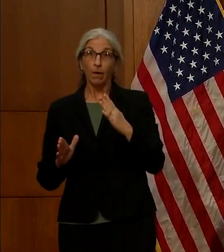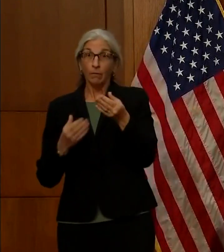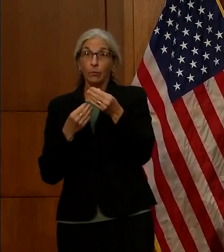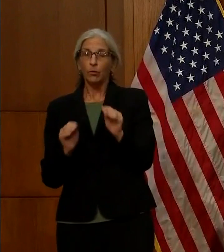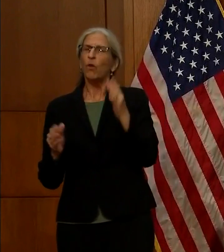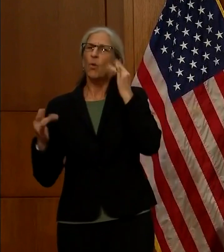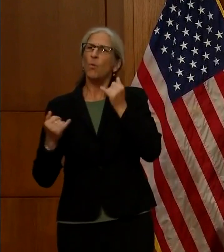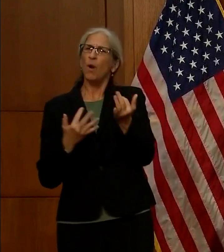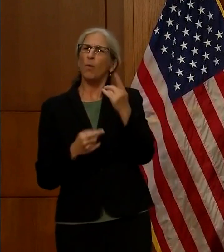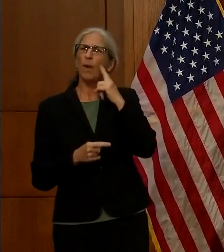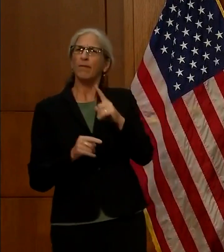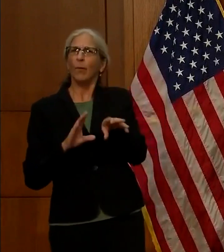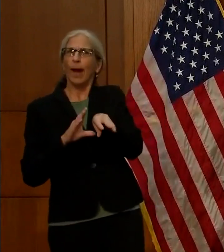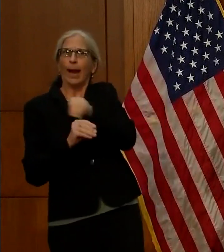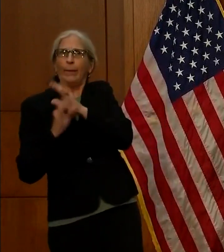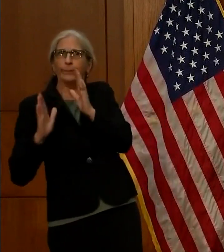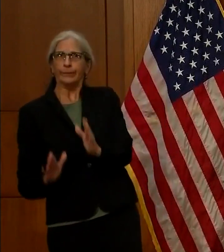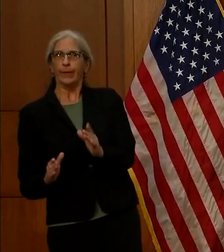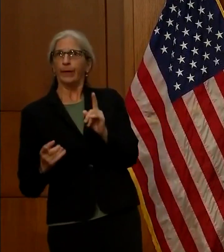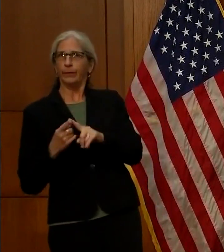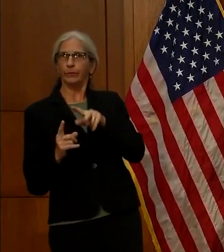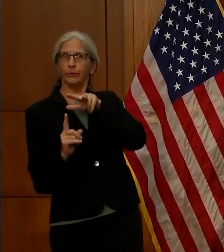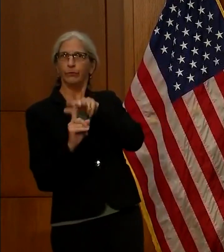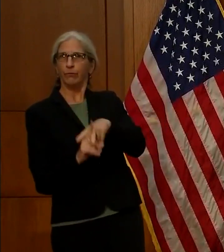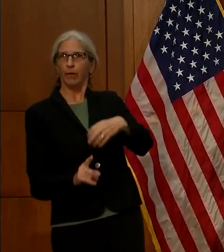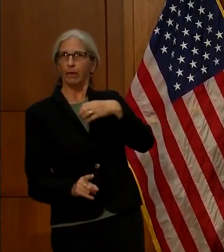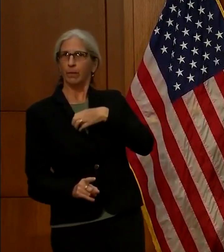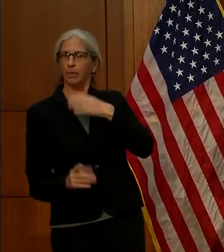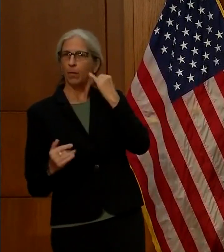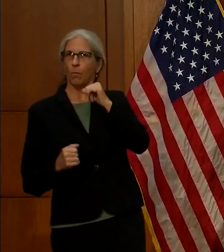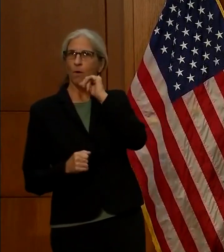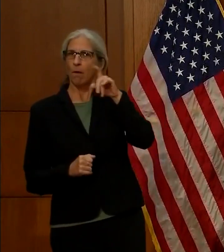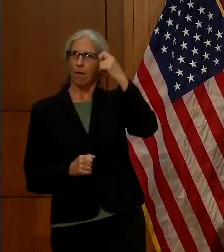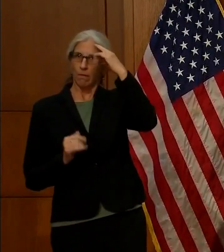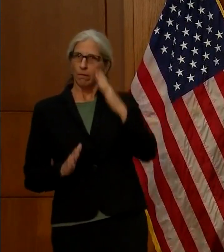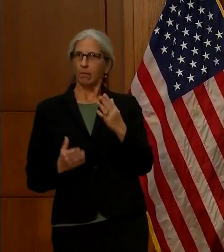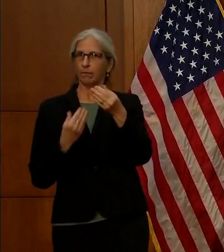COMPLAINT ABOUT A DOUBLE. ONE